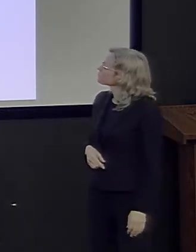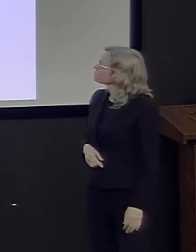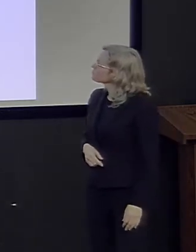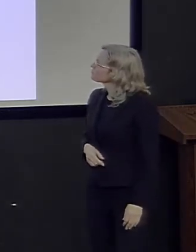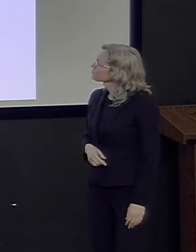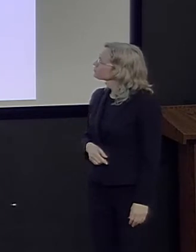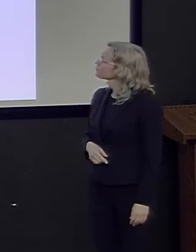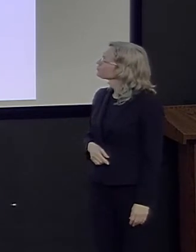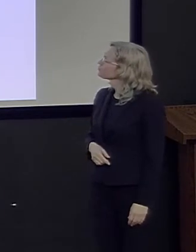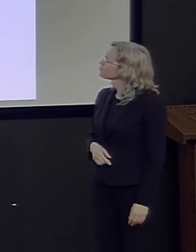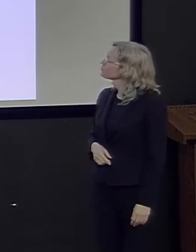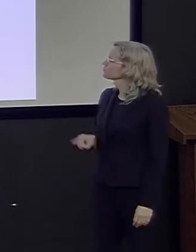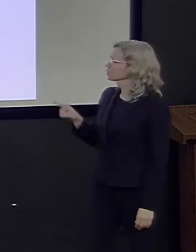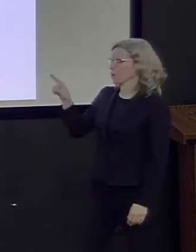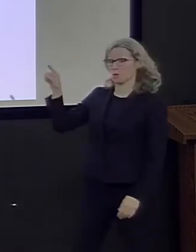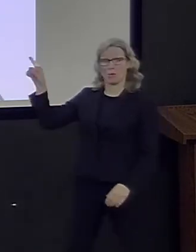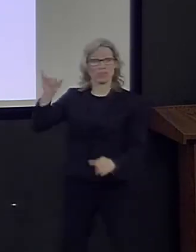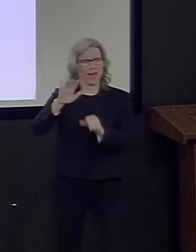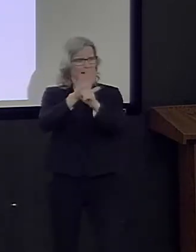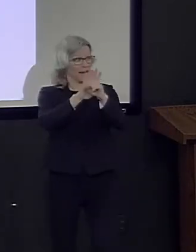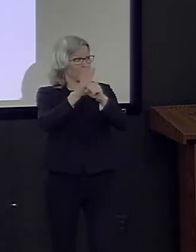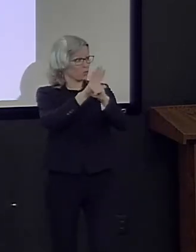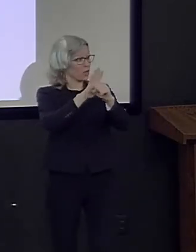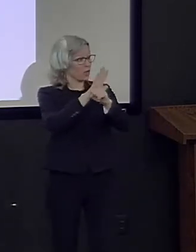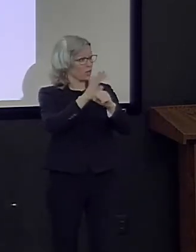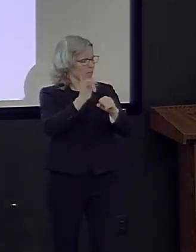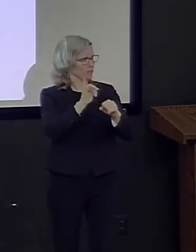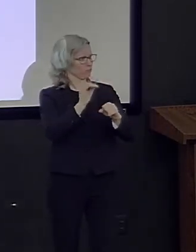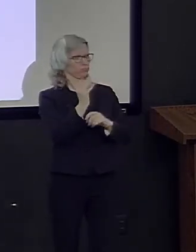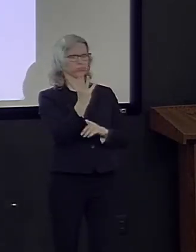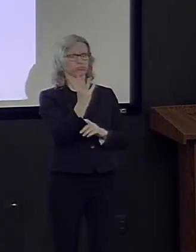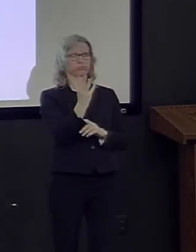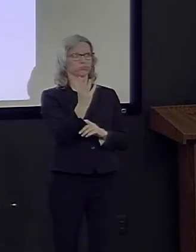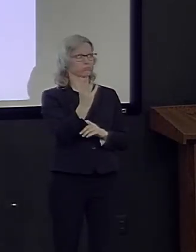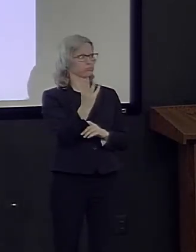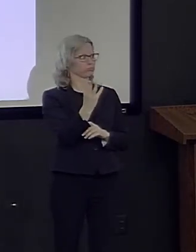that is the high contrast spot and we use it as a seed